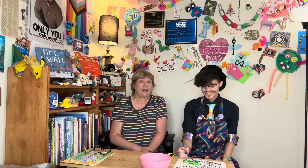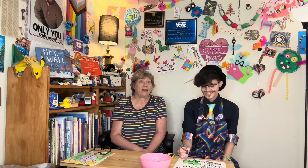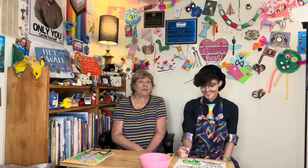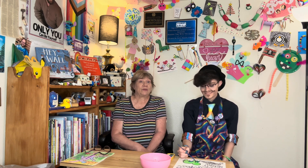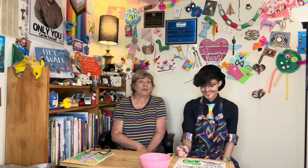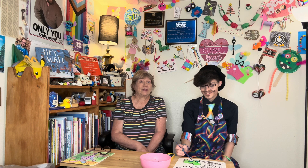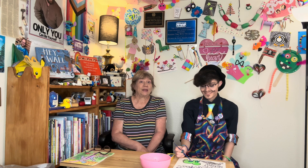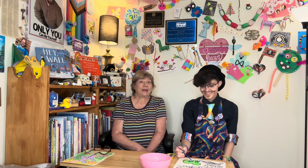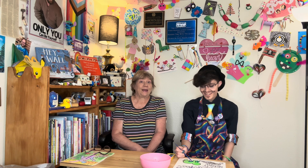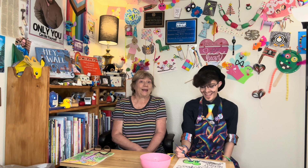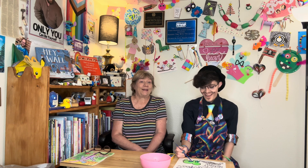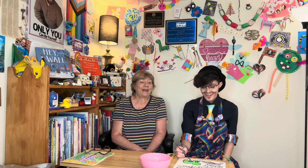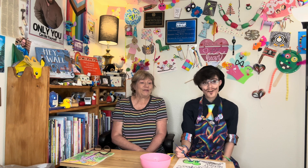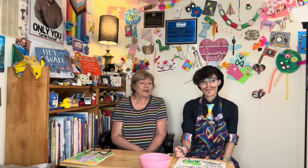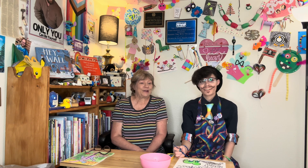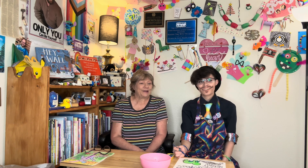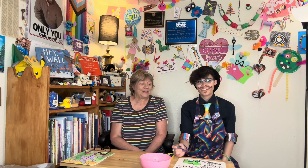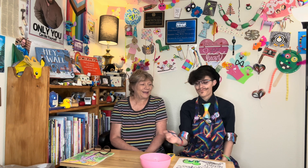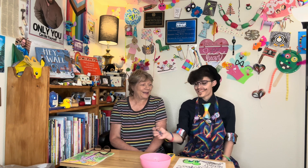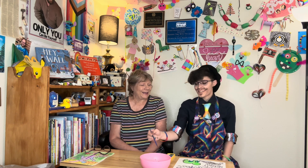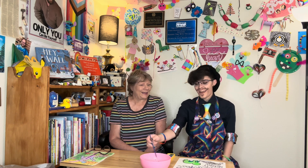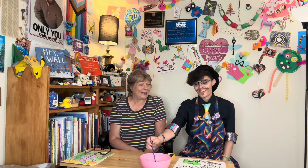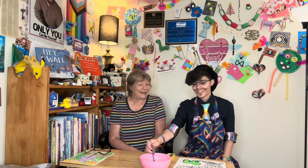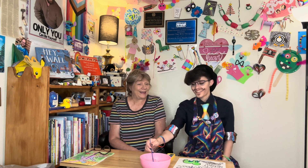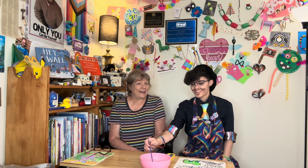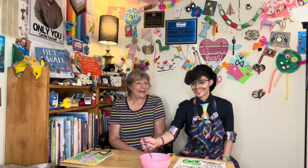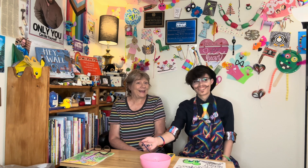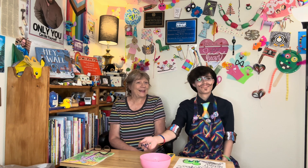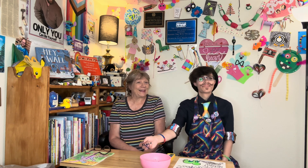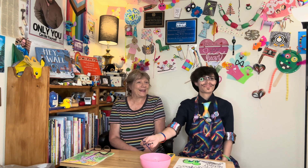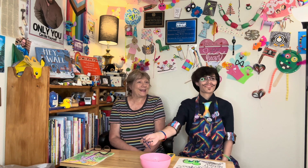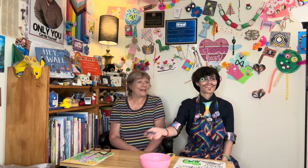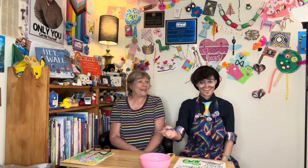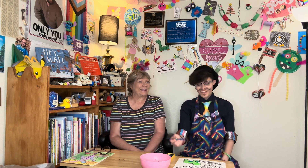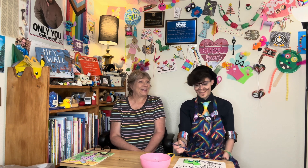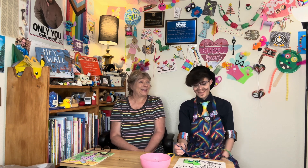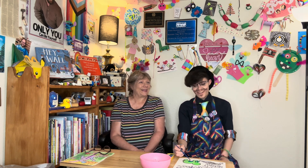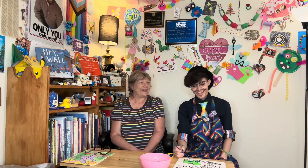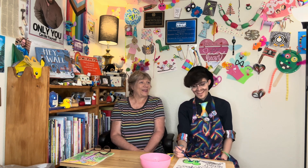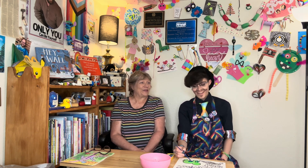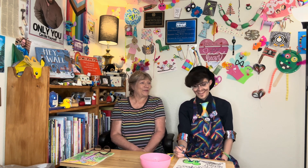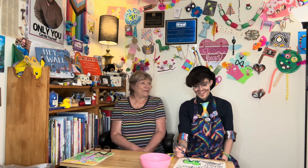Did I hear my name? KAI: Oh my goodness! Miss Cali! CALI: Yeah! Oh! You guys are making crafts in Craft